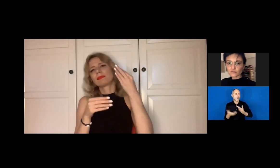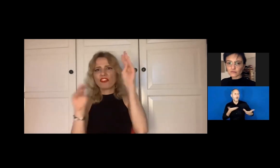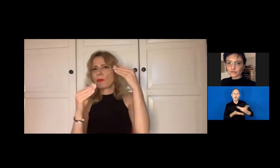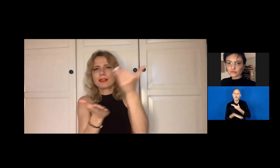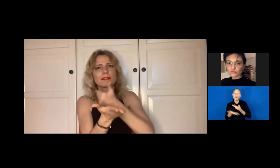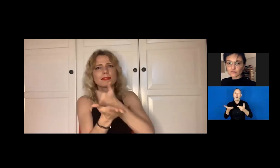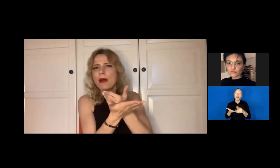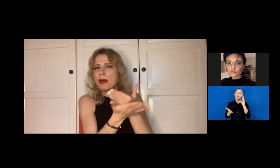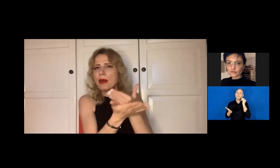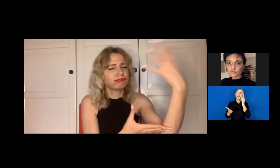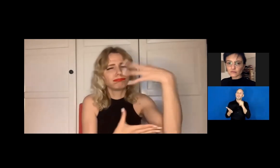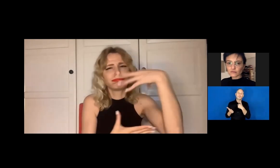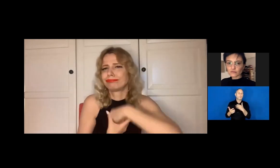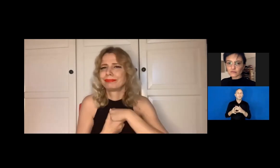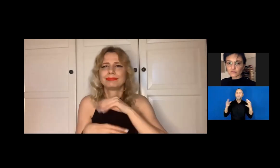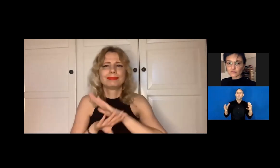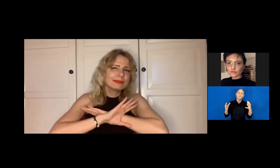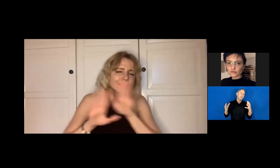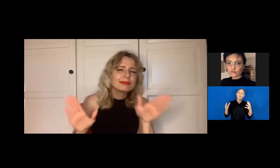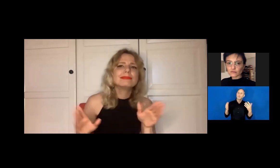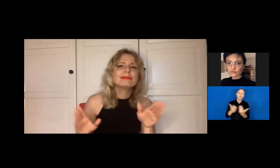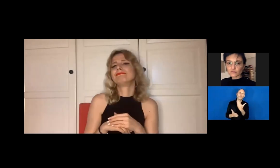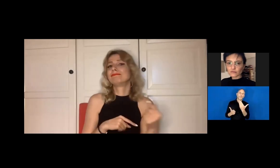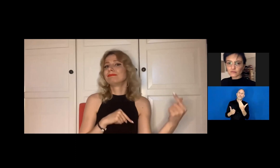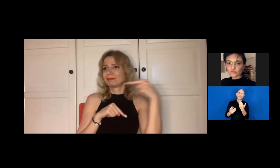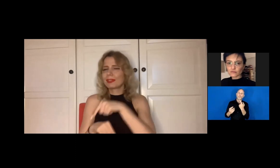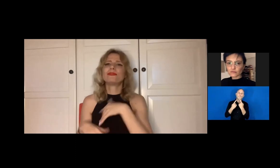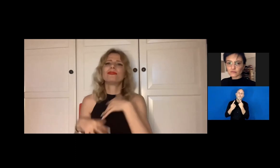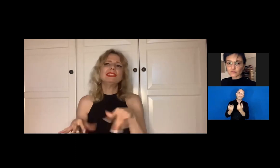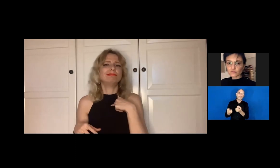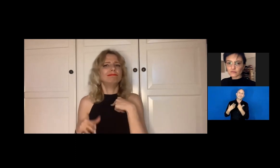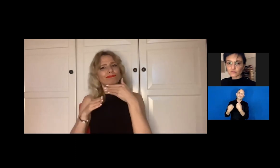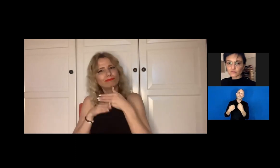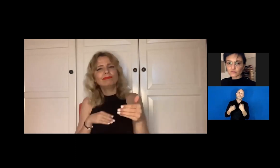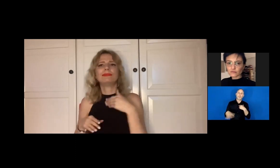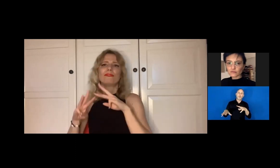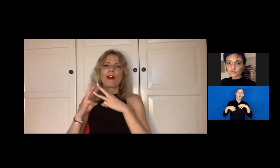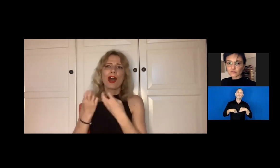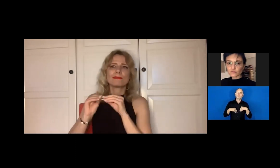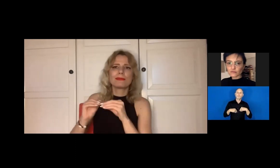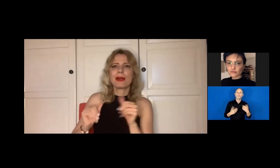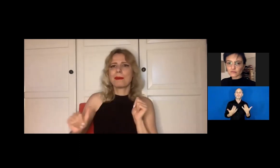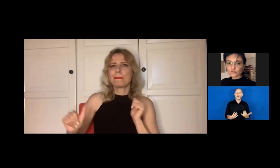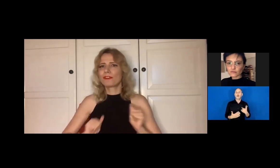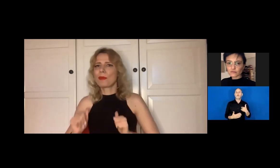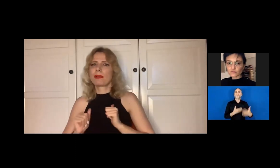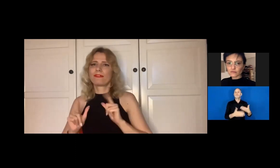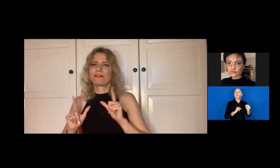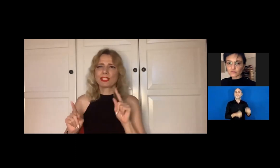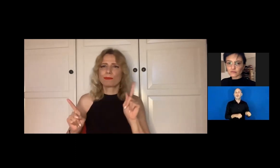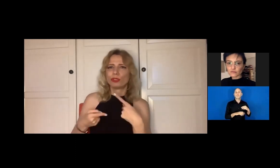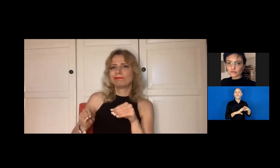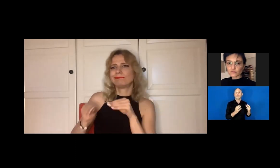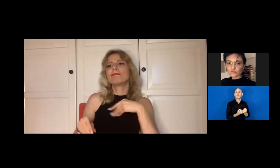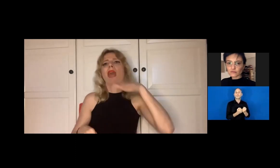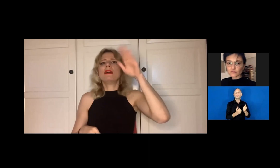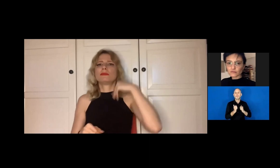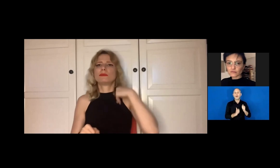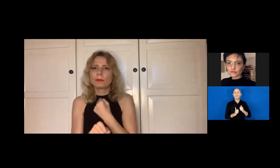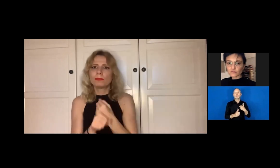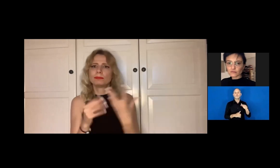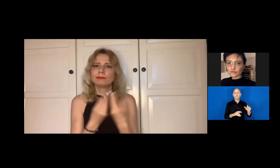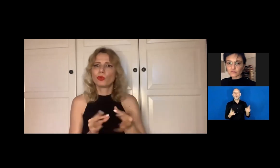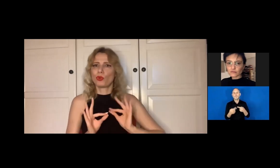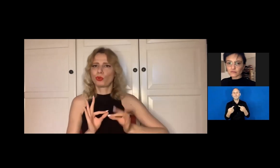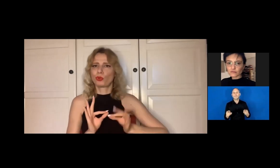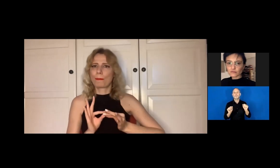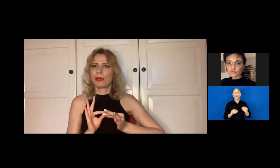we would talk about it so much and discuss the poetic art of it and the performance itself and how to improve it.